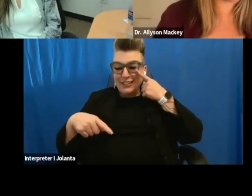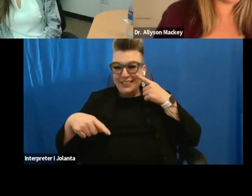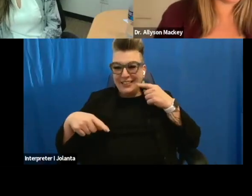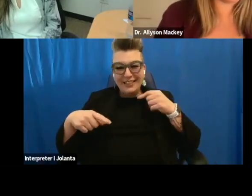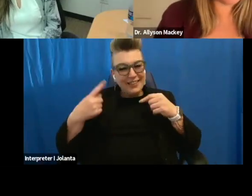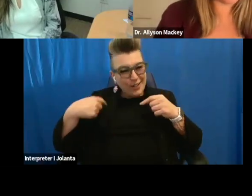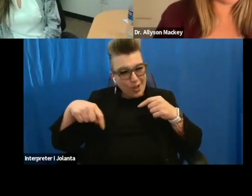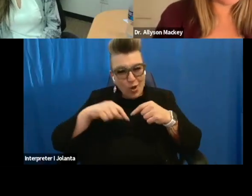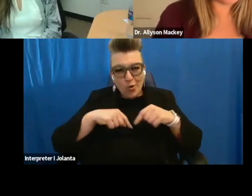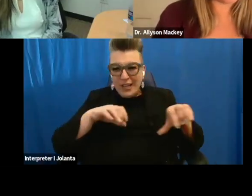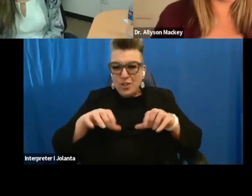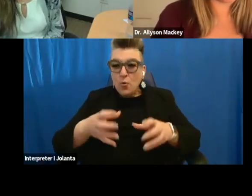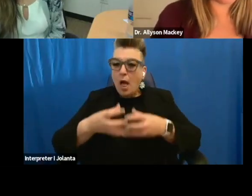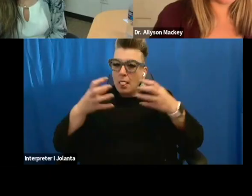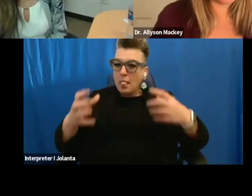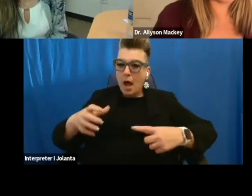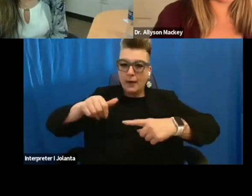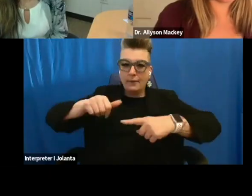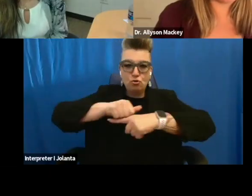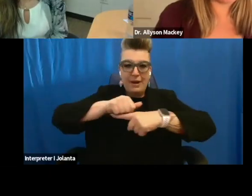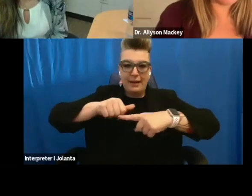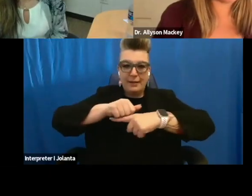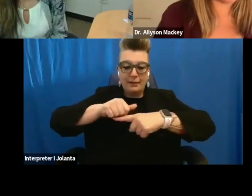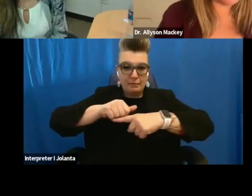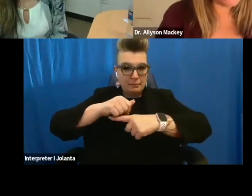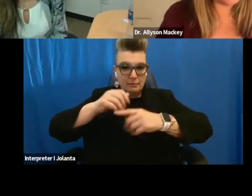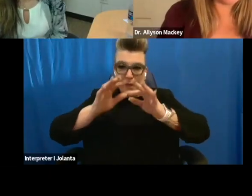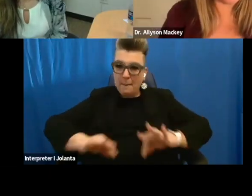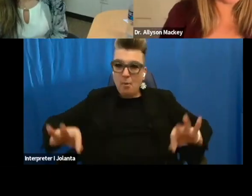of training up front around how important it is for children to be wearing clothing